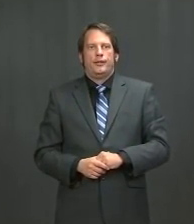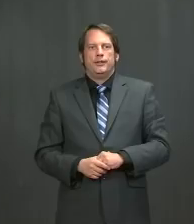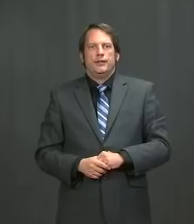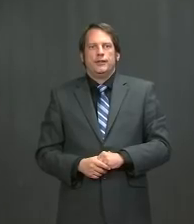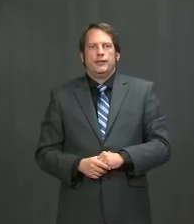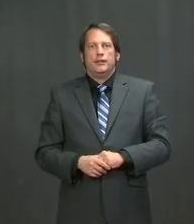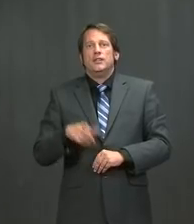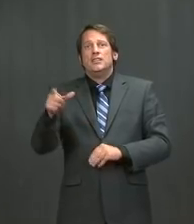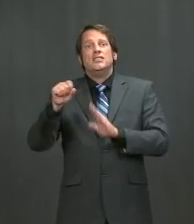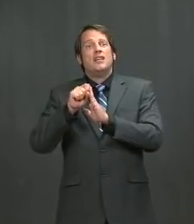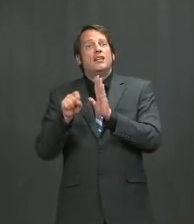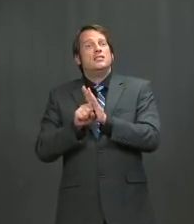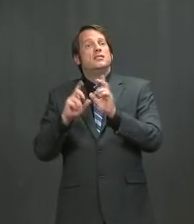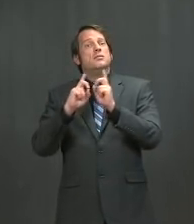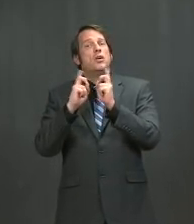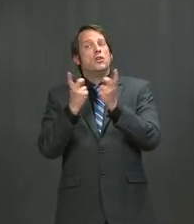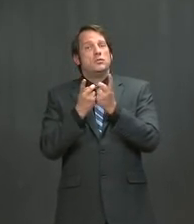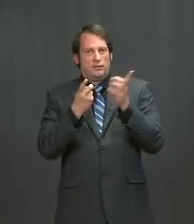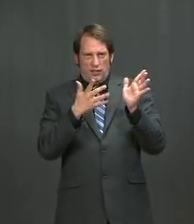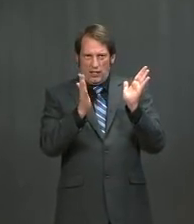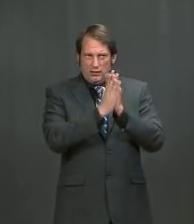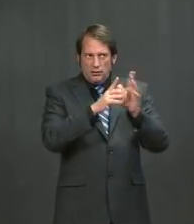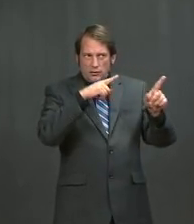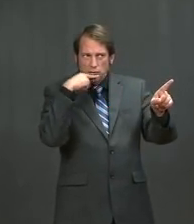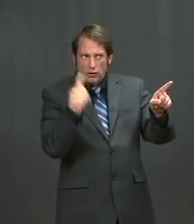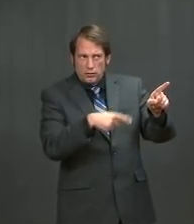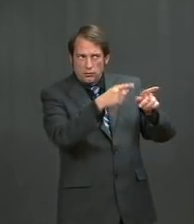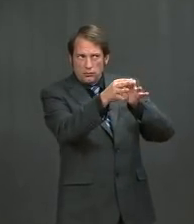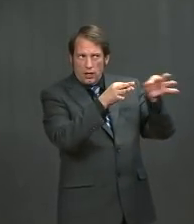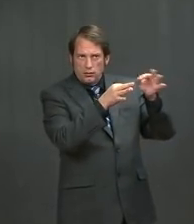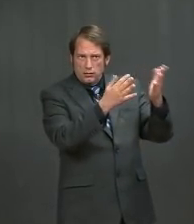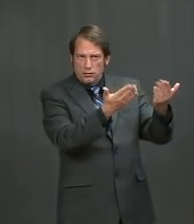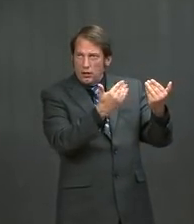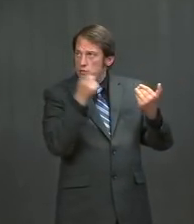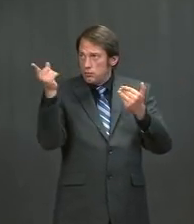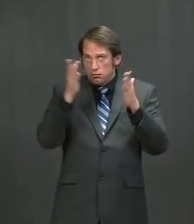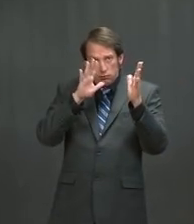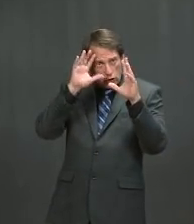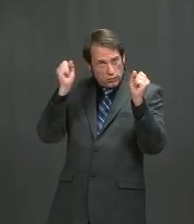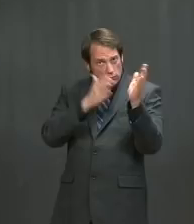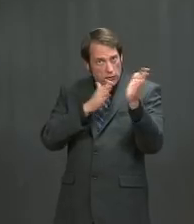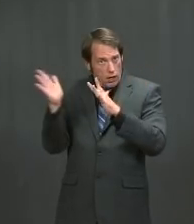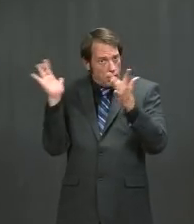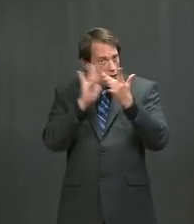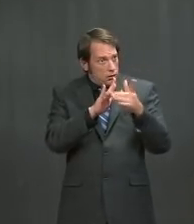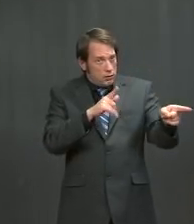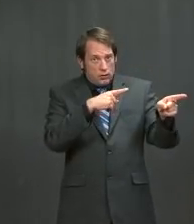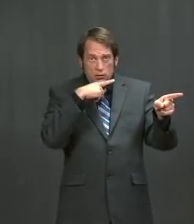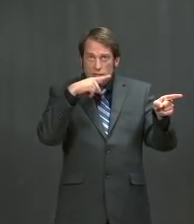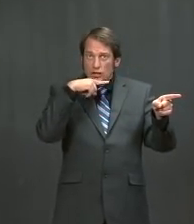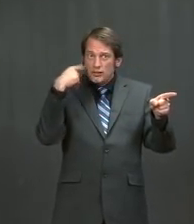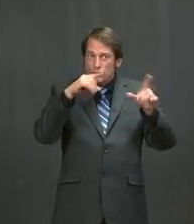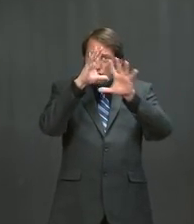Does the President have any plans to reach out to President Putin on this? Has it elevated to that level of concern?